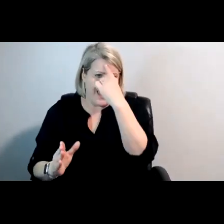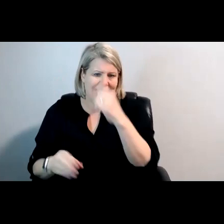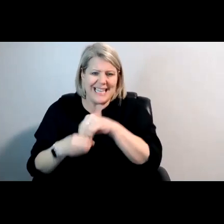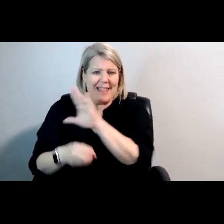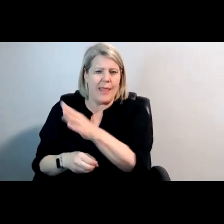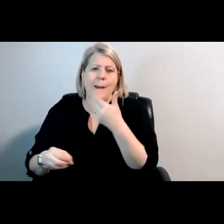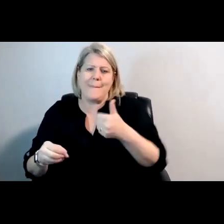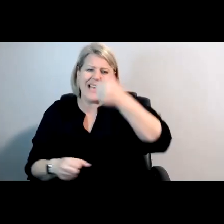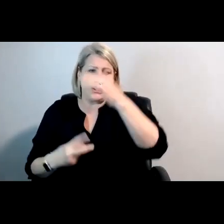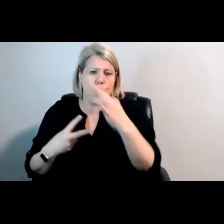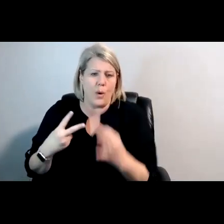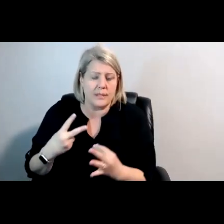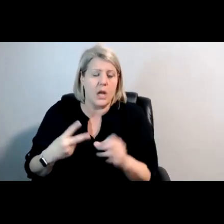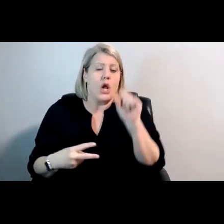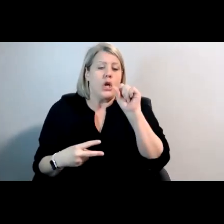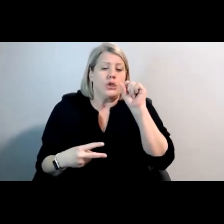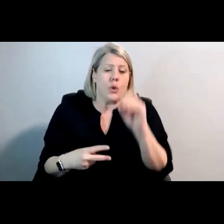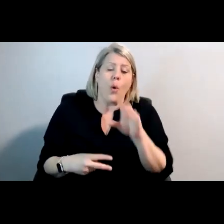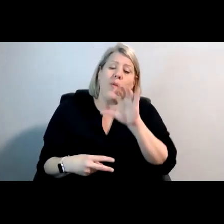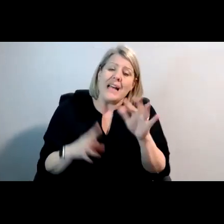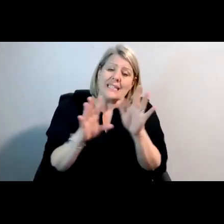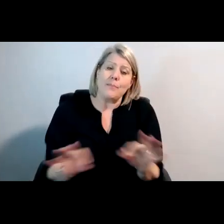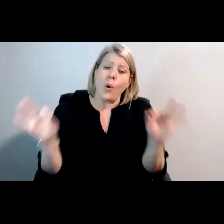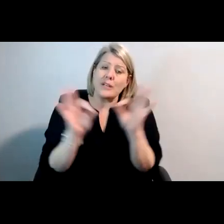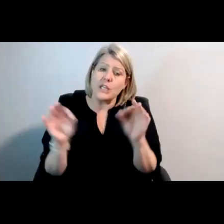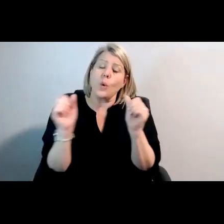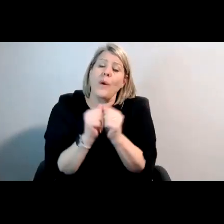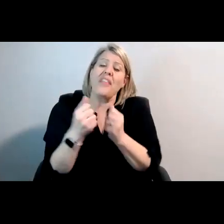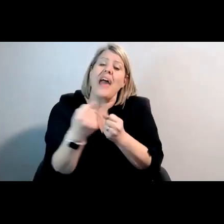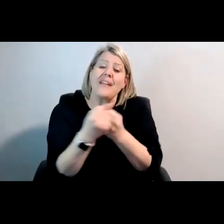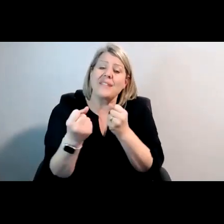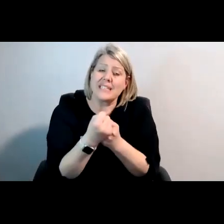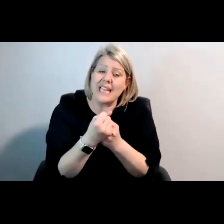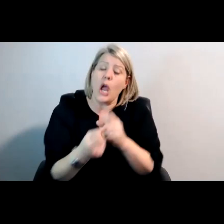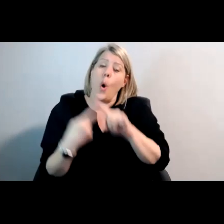So I think that's an important thing and as part of advocacy is to really when there is a guardian